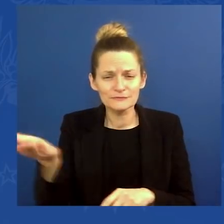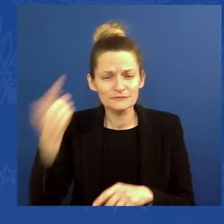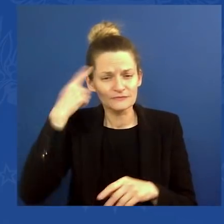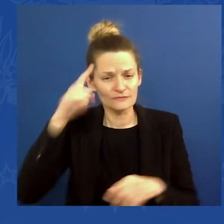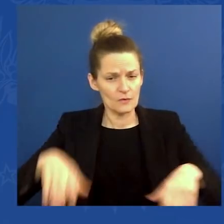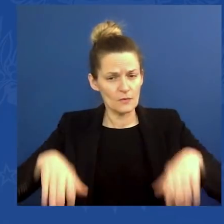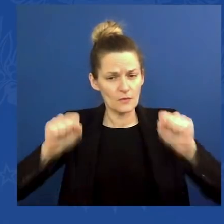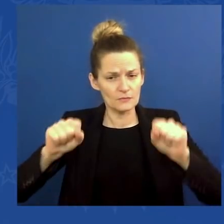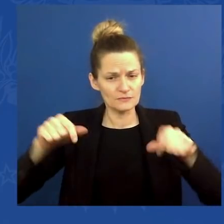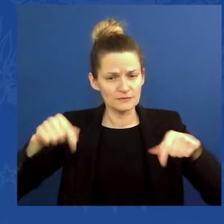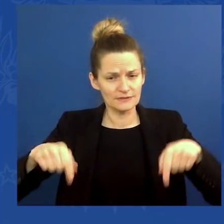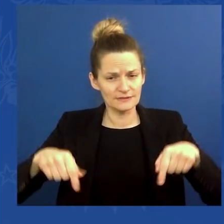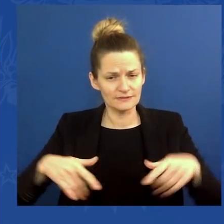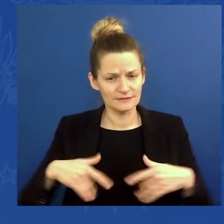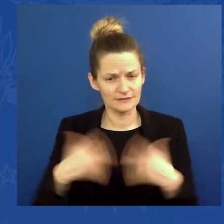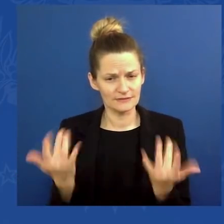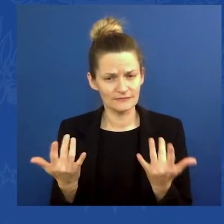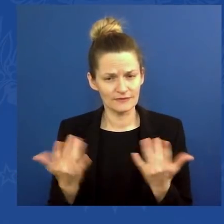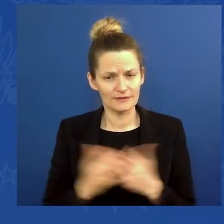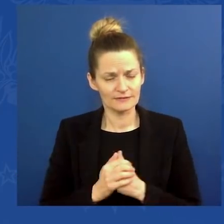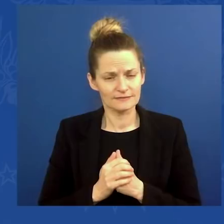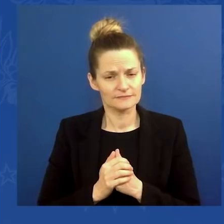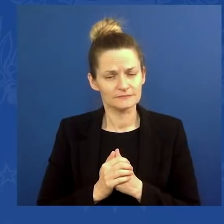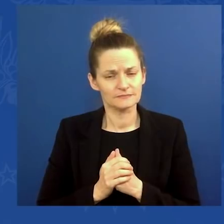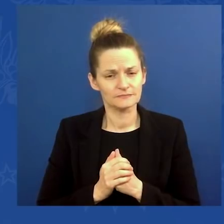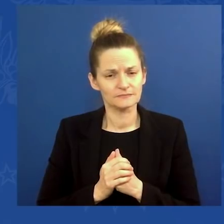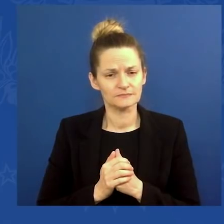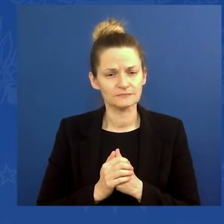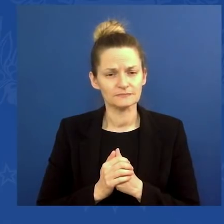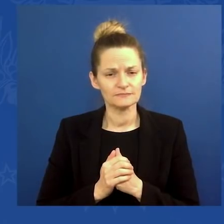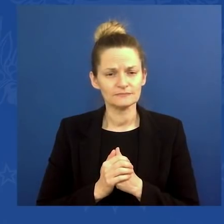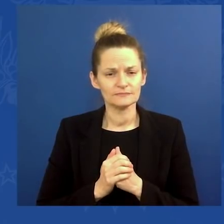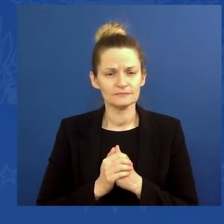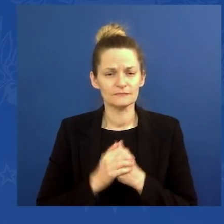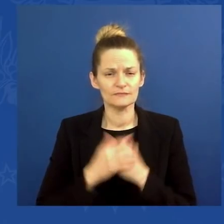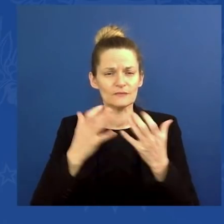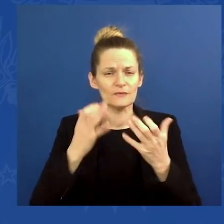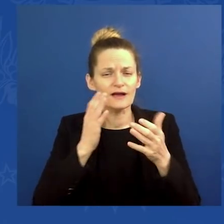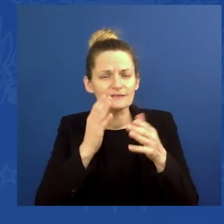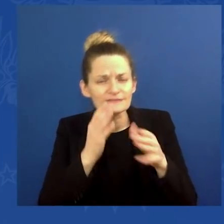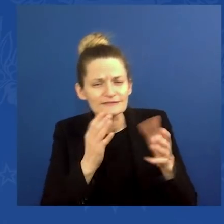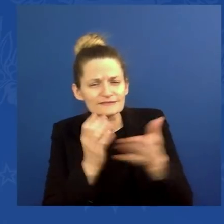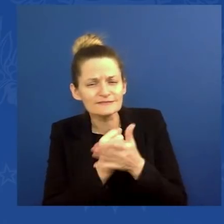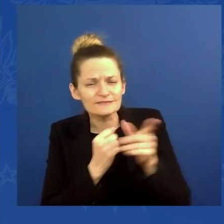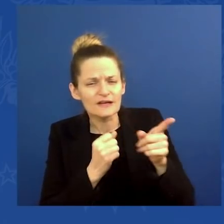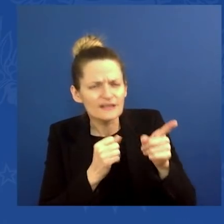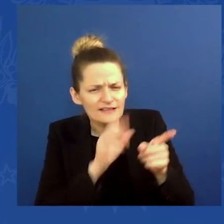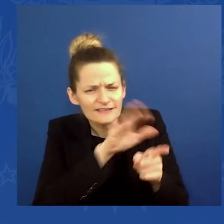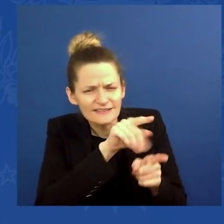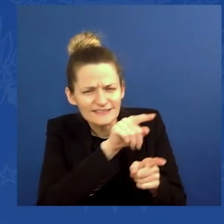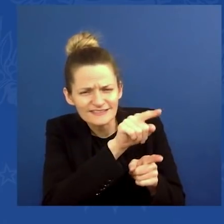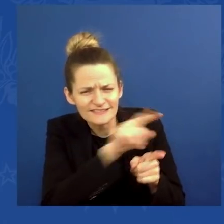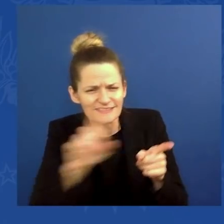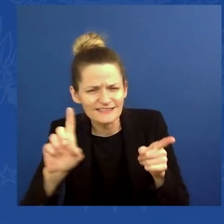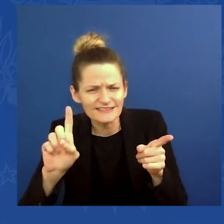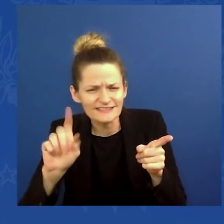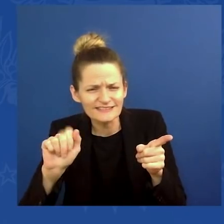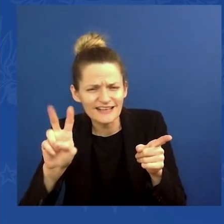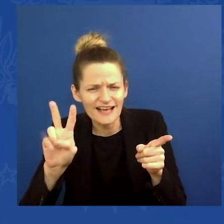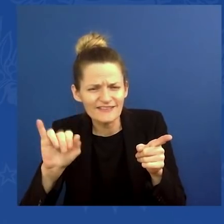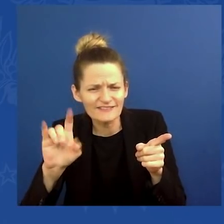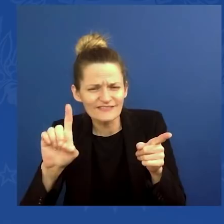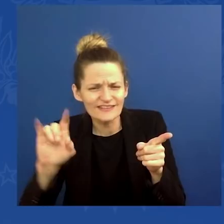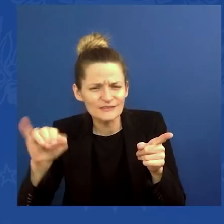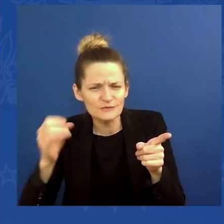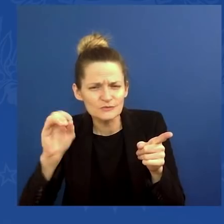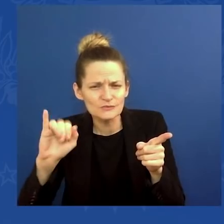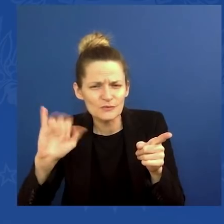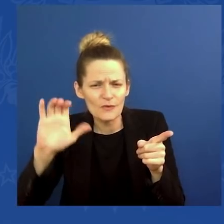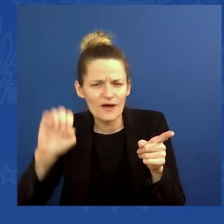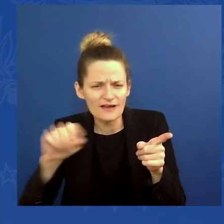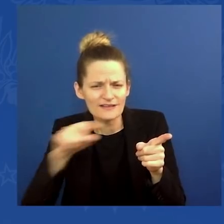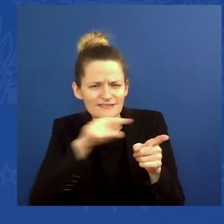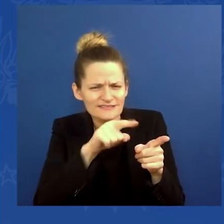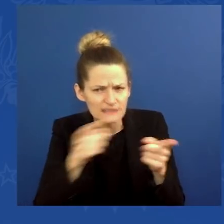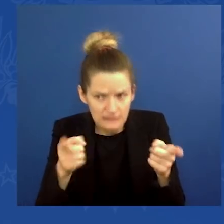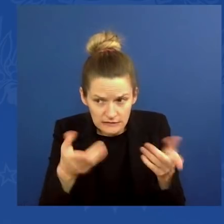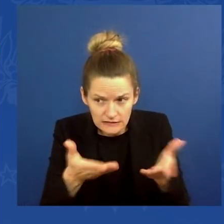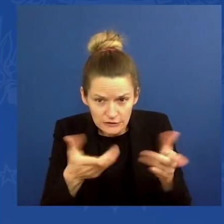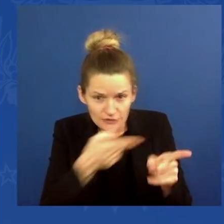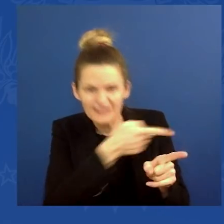. David Joyce where's David David Joyce, Okay.